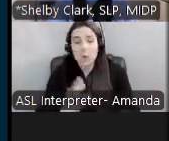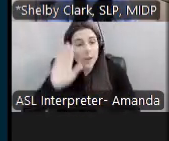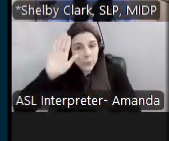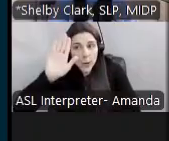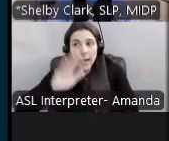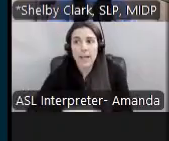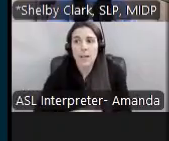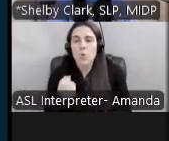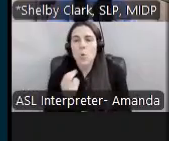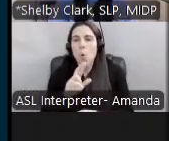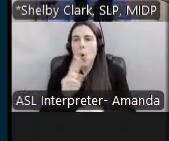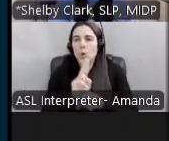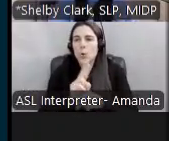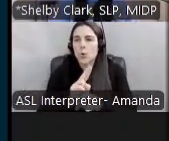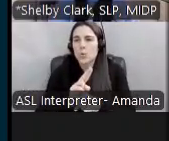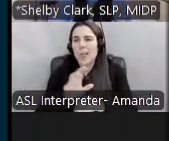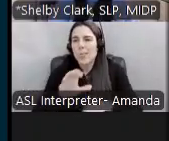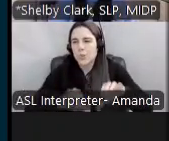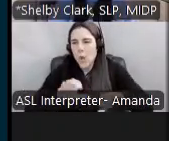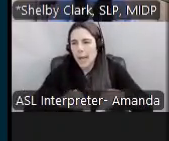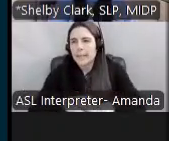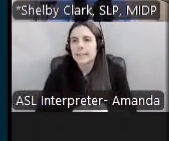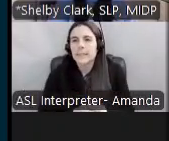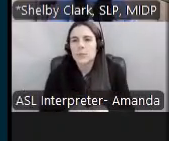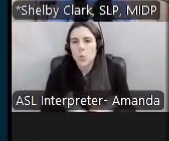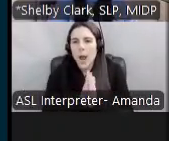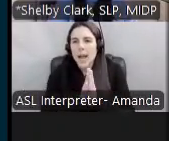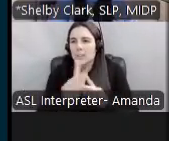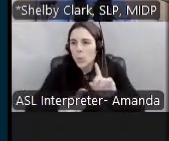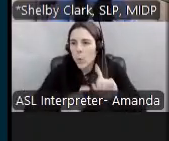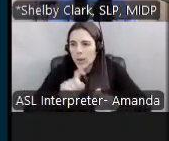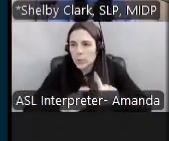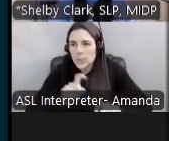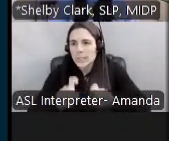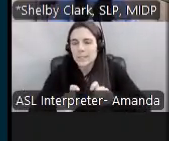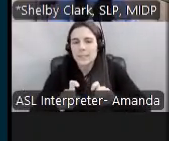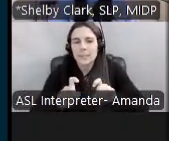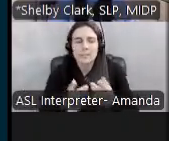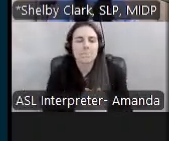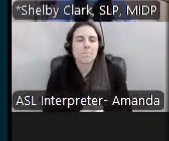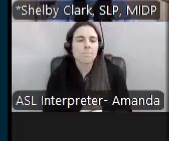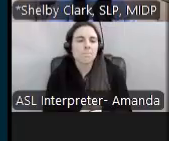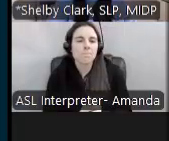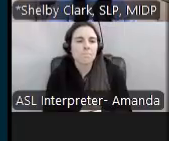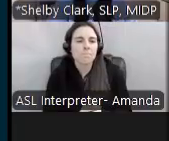use chat to ask questions or to contribute. Please also remember